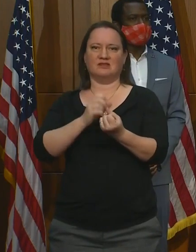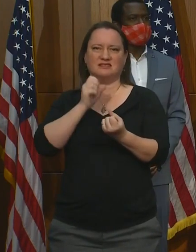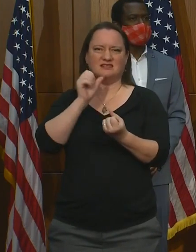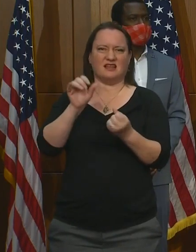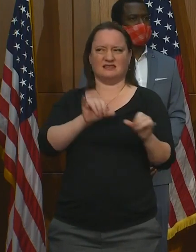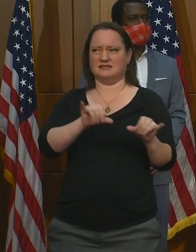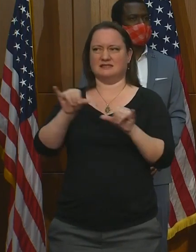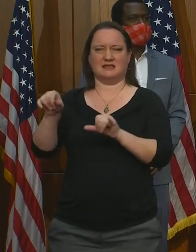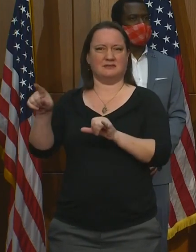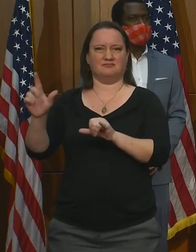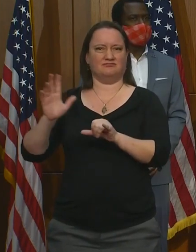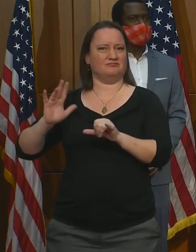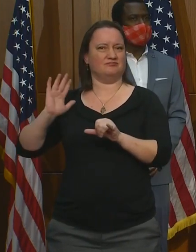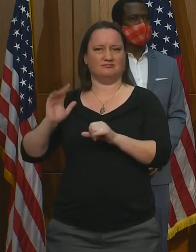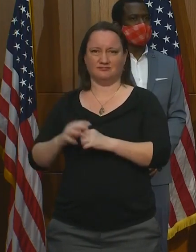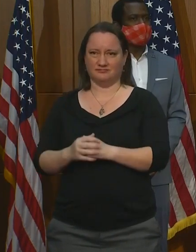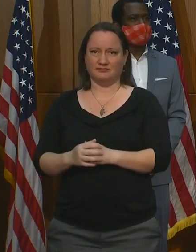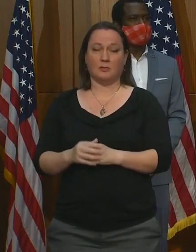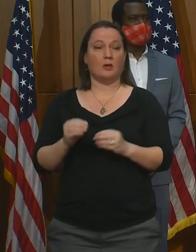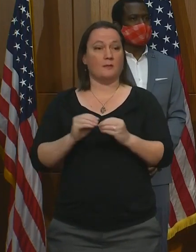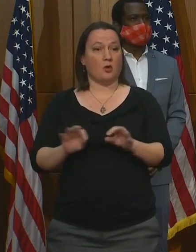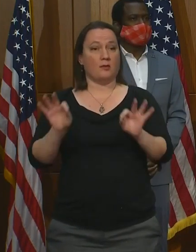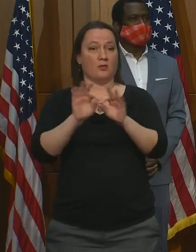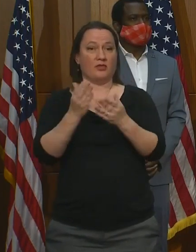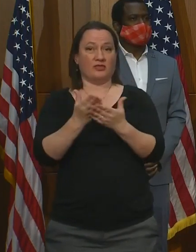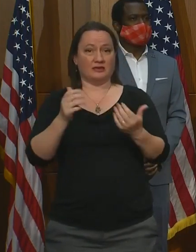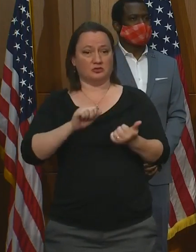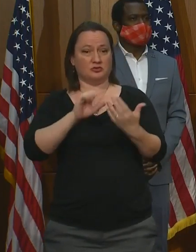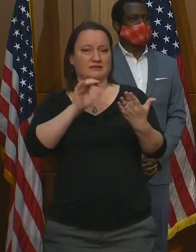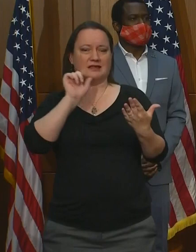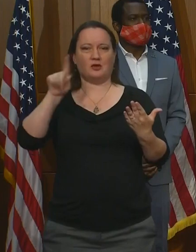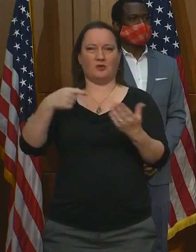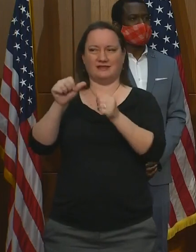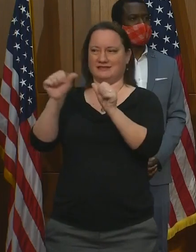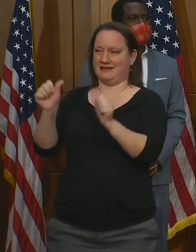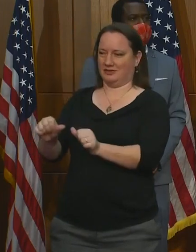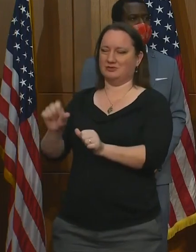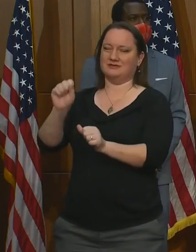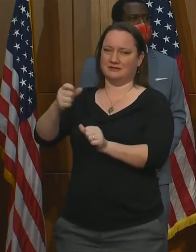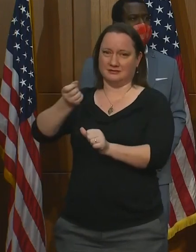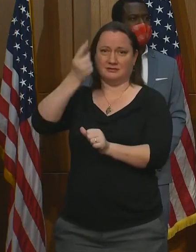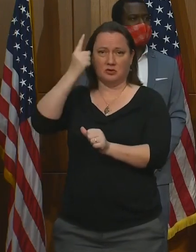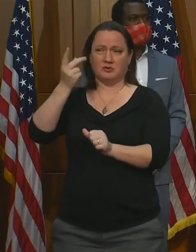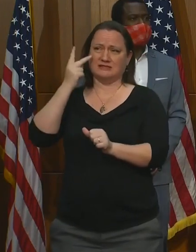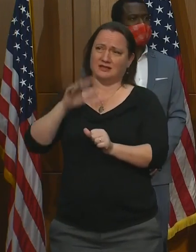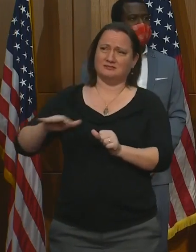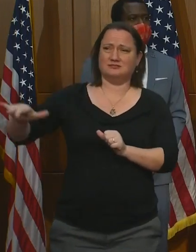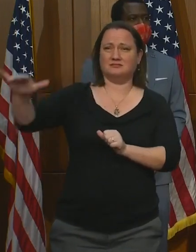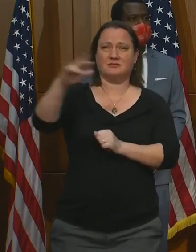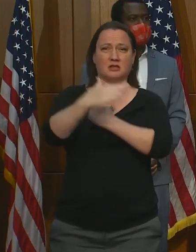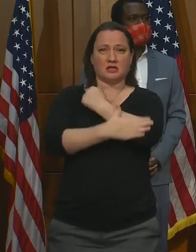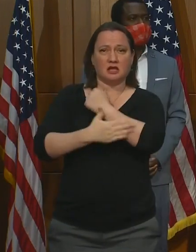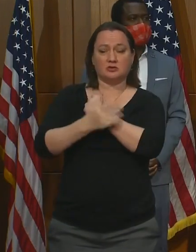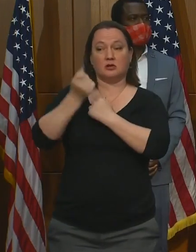MOMENTS AND OUR FINAL STAND. THERE IS MORE IMPORTANT THINGS TO ADDRESS THAN JUST A STATUE